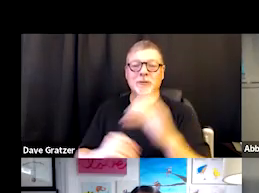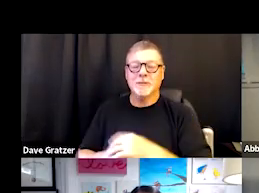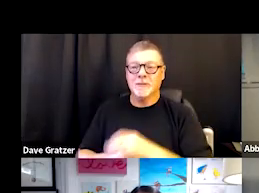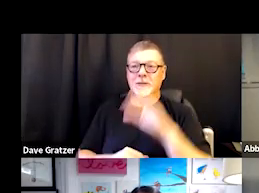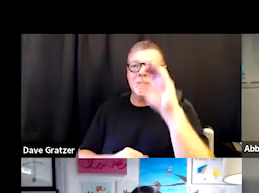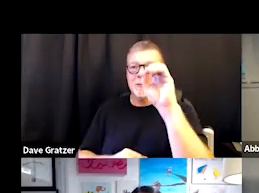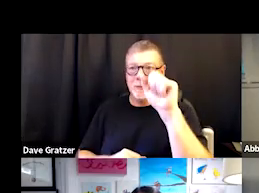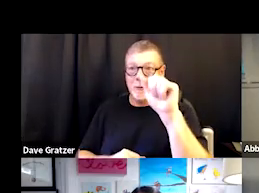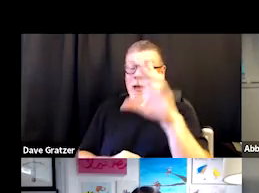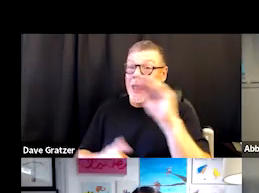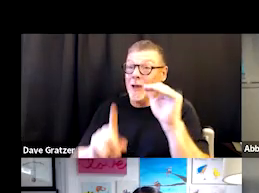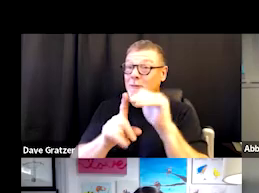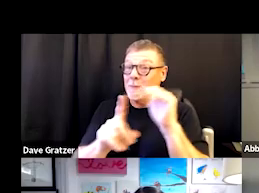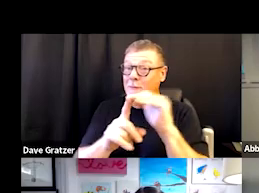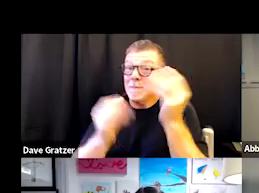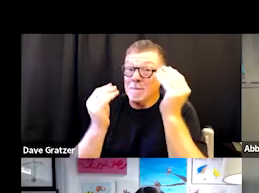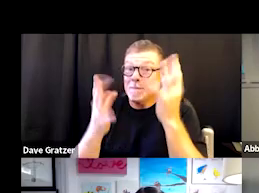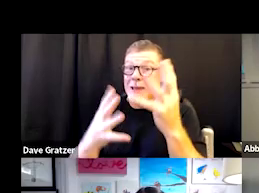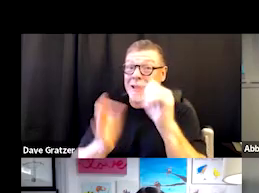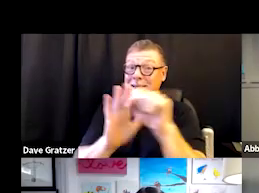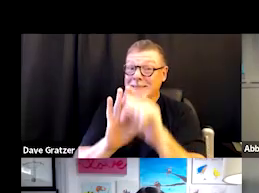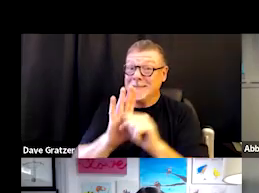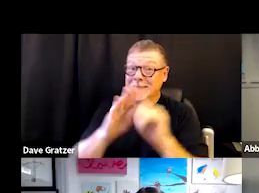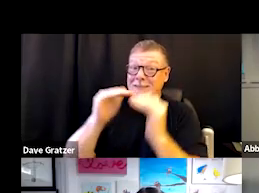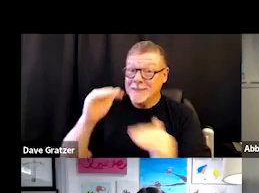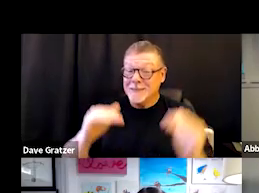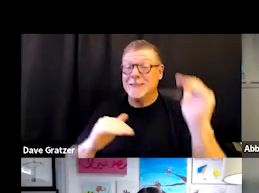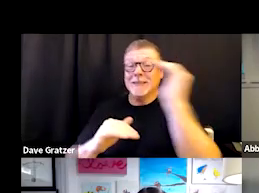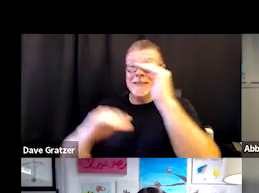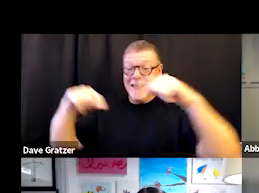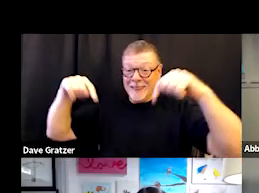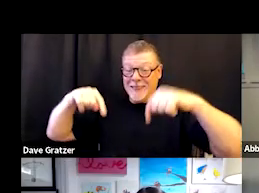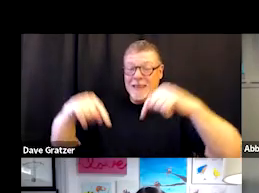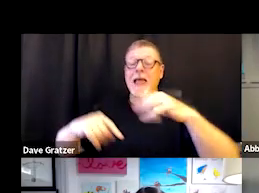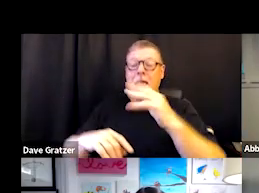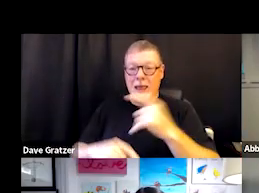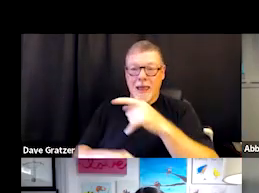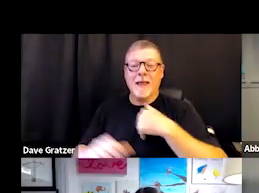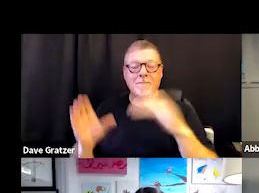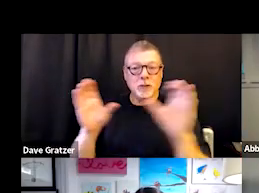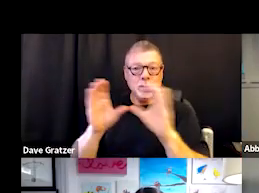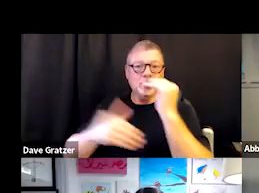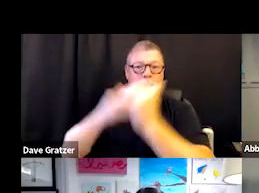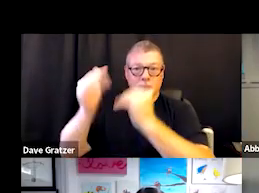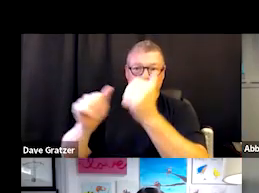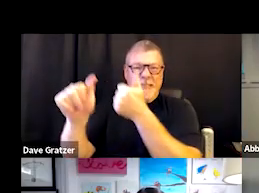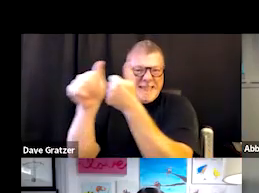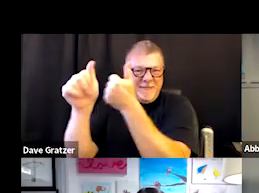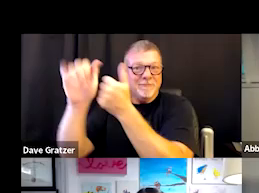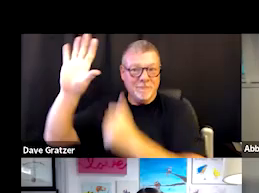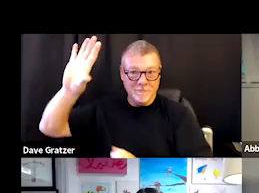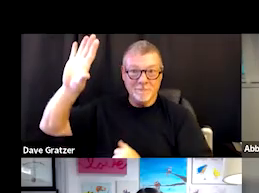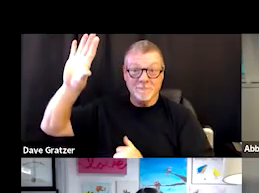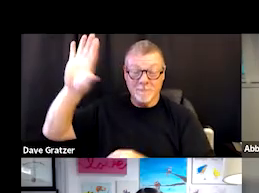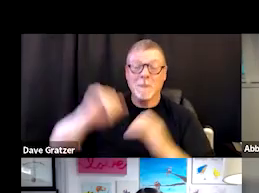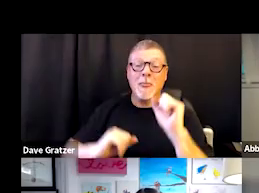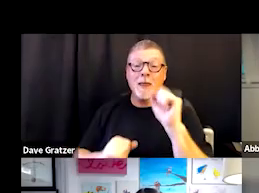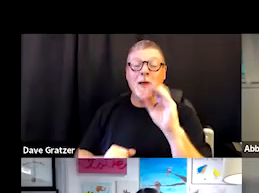many states have gone above and beyond the SOAR Online Course and they have certification processes. So Sean asked, what does